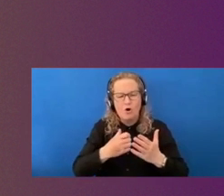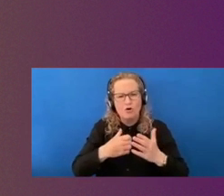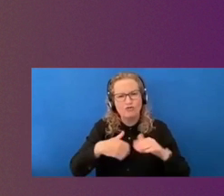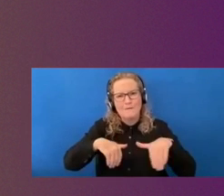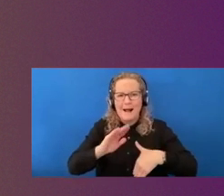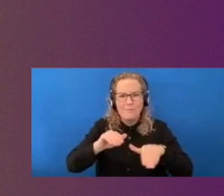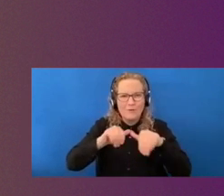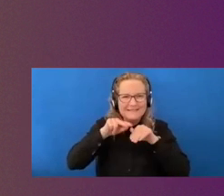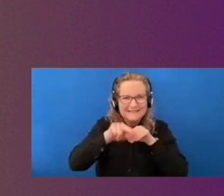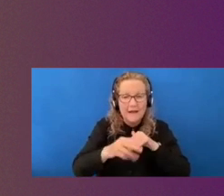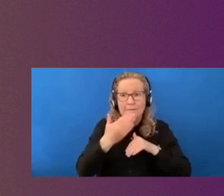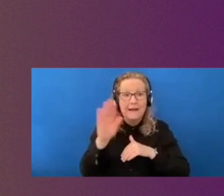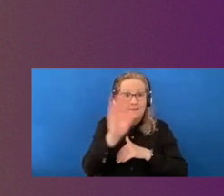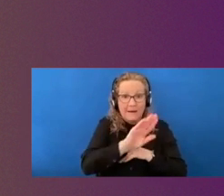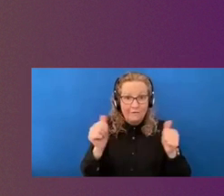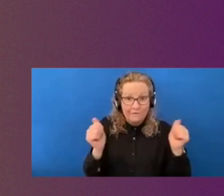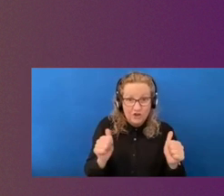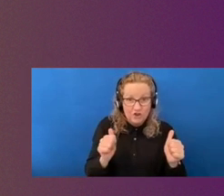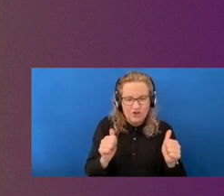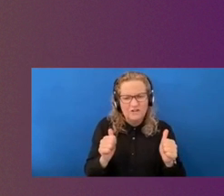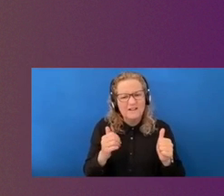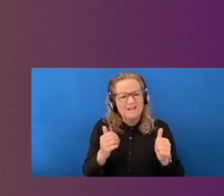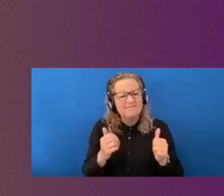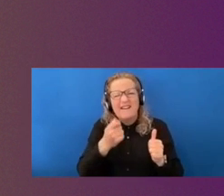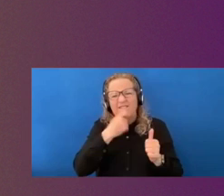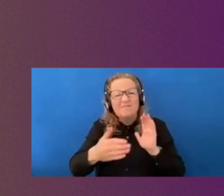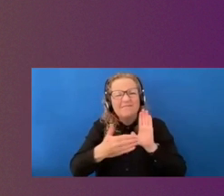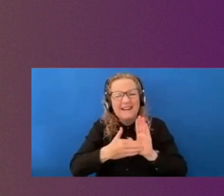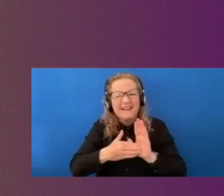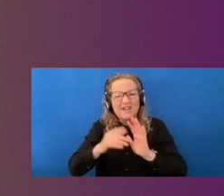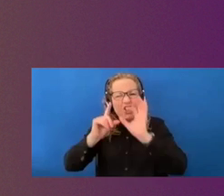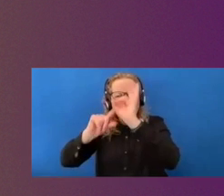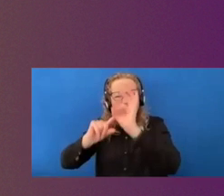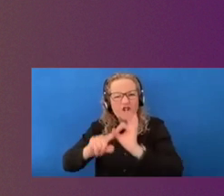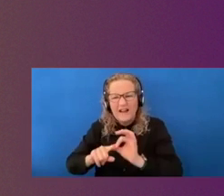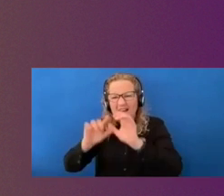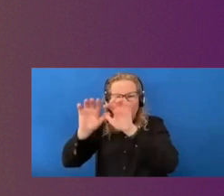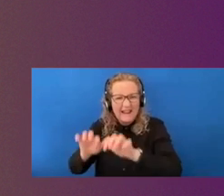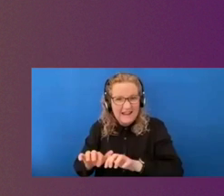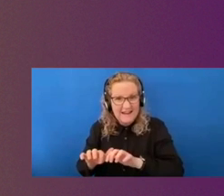this panel is over take the time to complete the survey and as was said at the beginning this